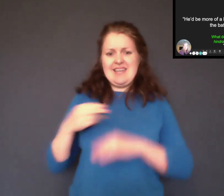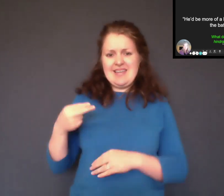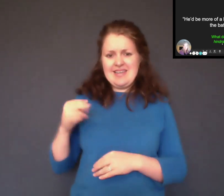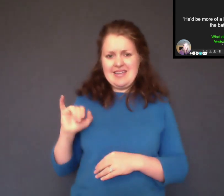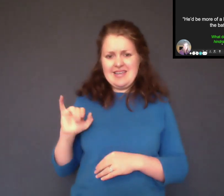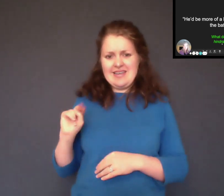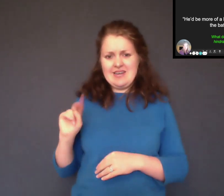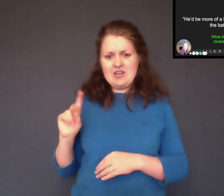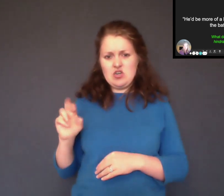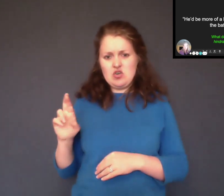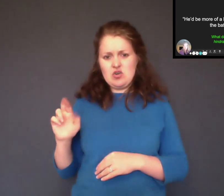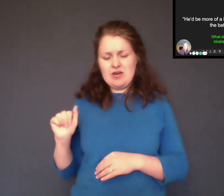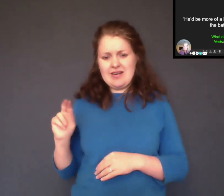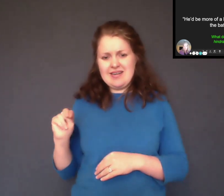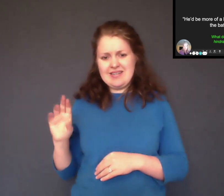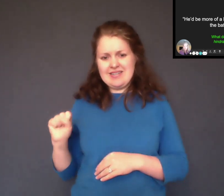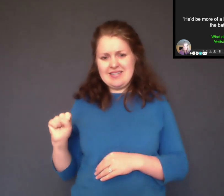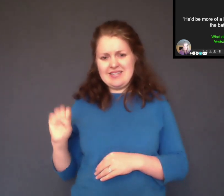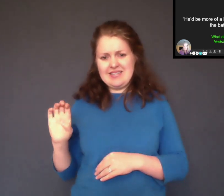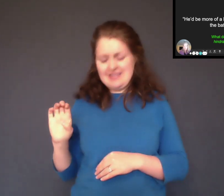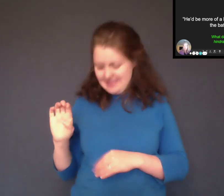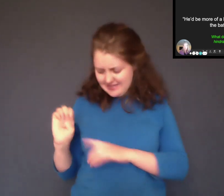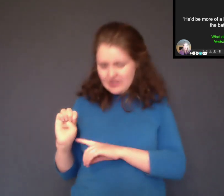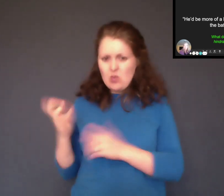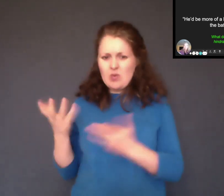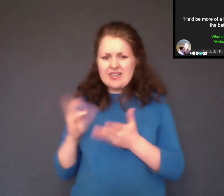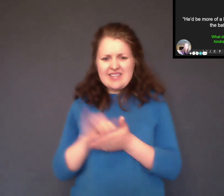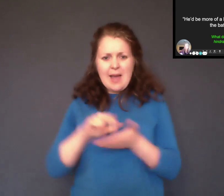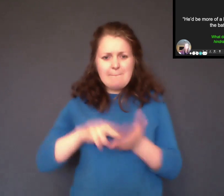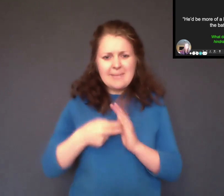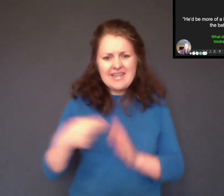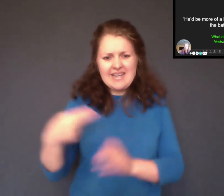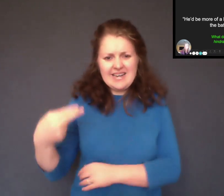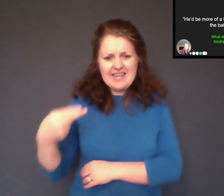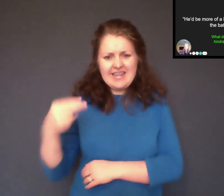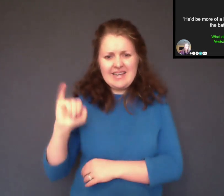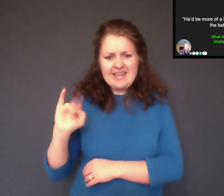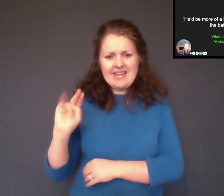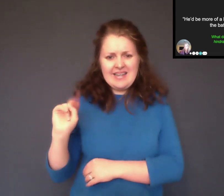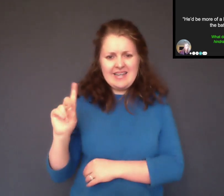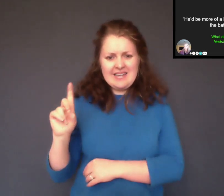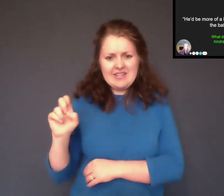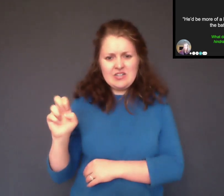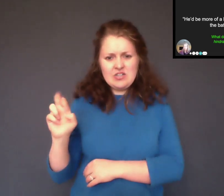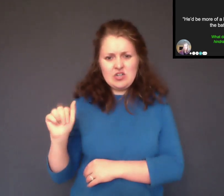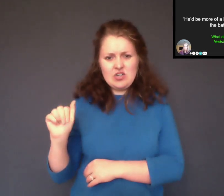what does the word hindrance mean well i'm going to go back and reread the sentences before